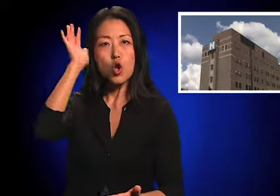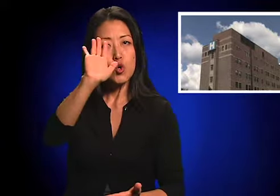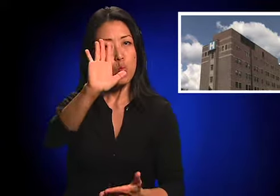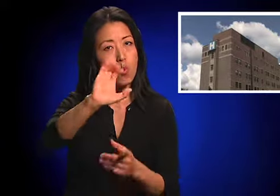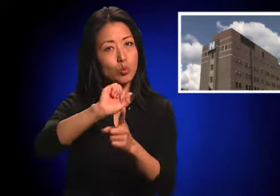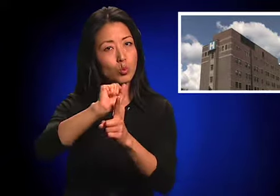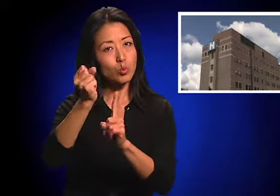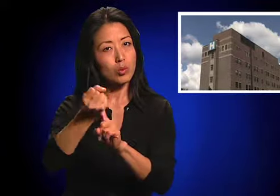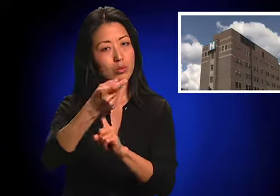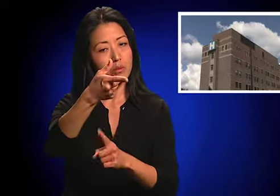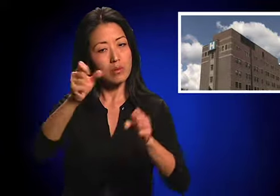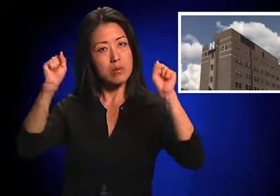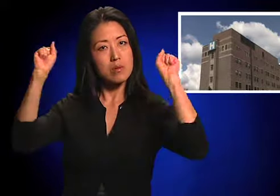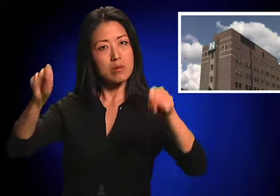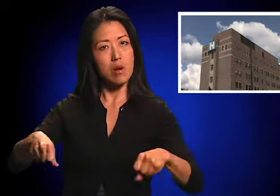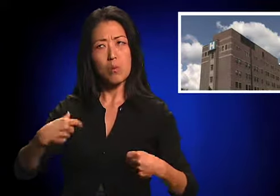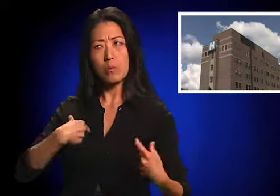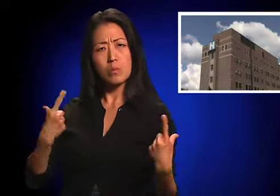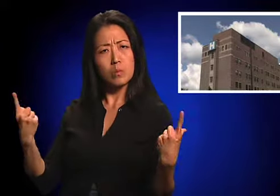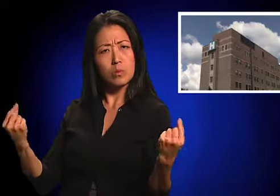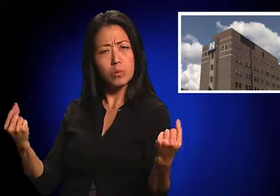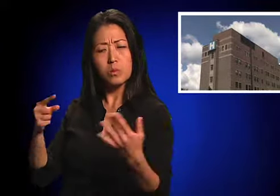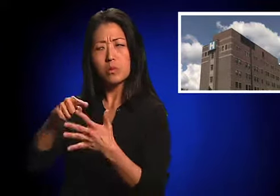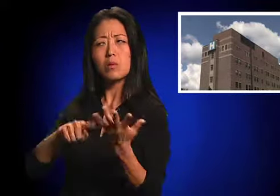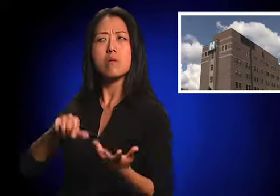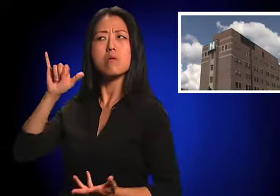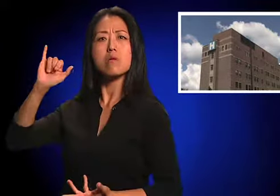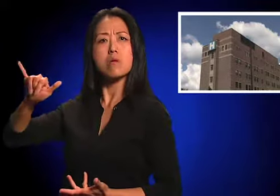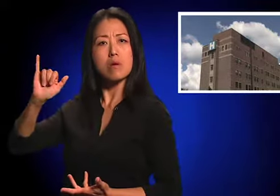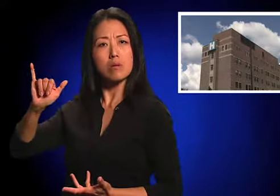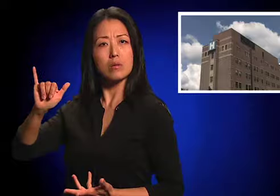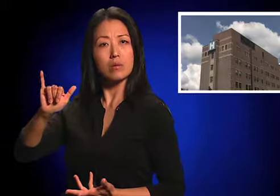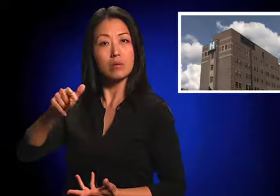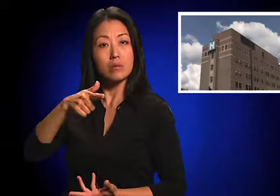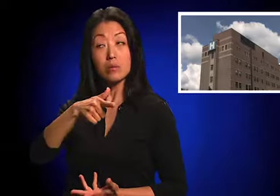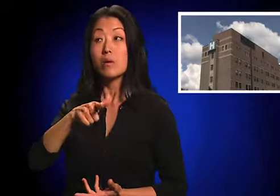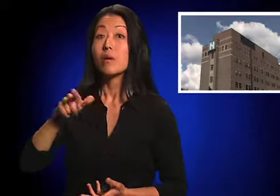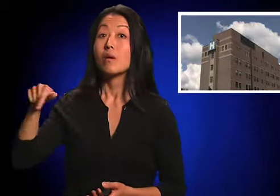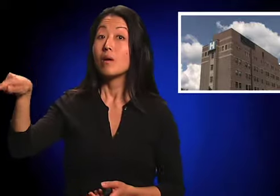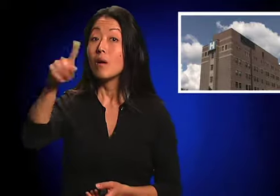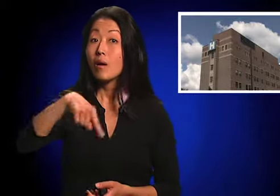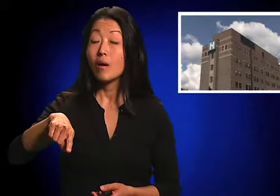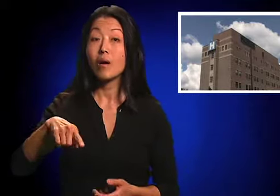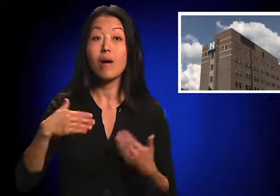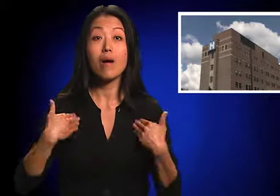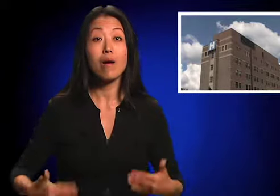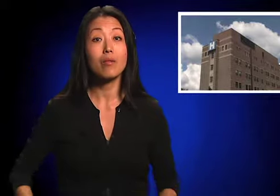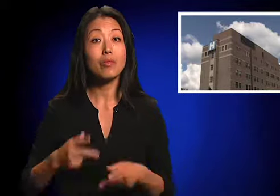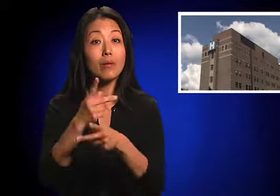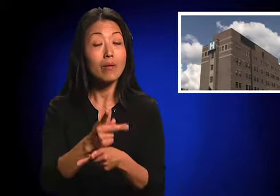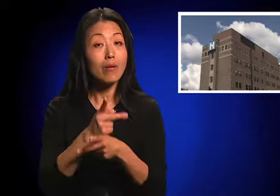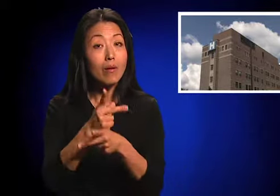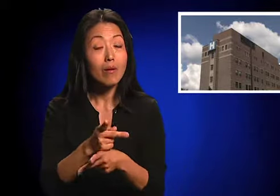to learn about your situation